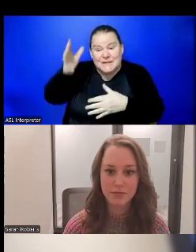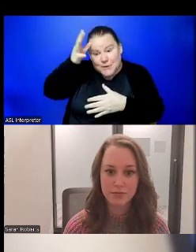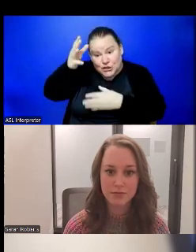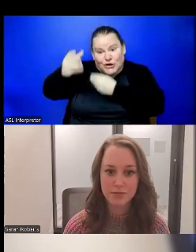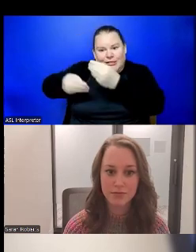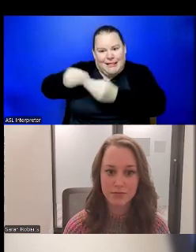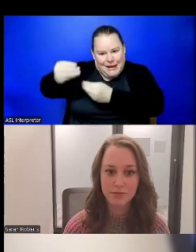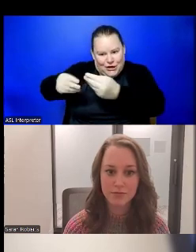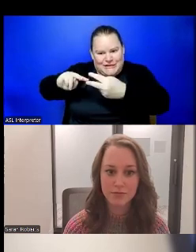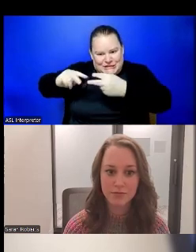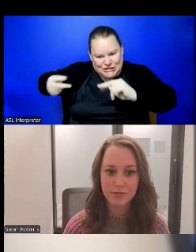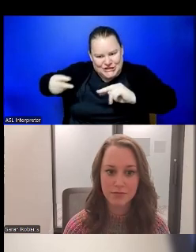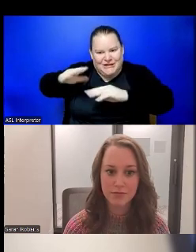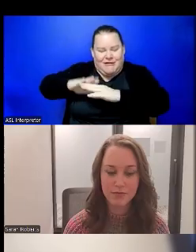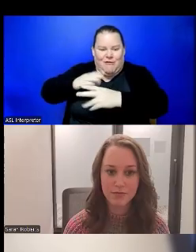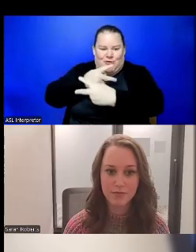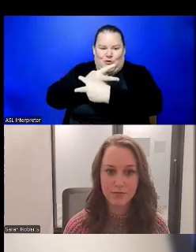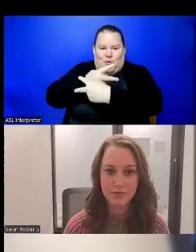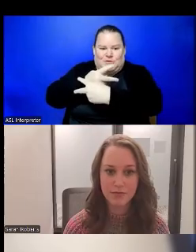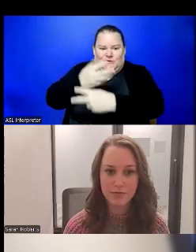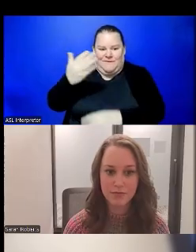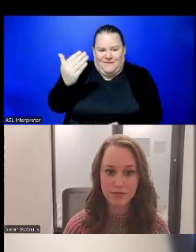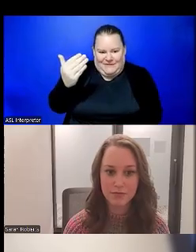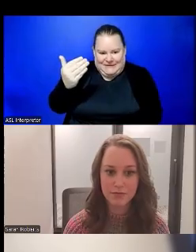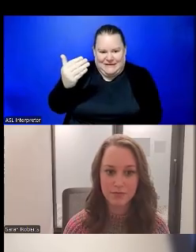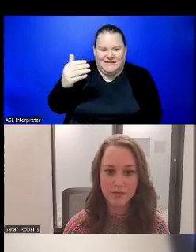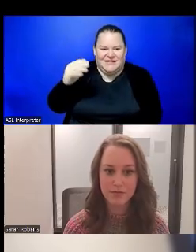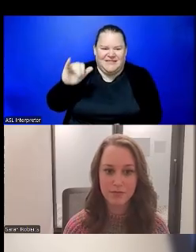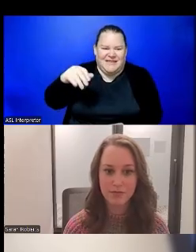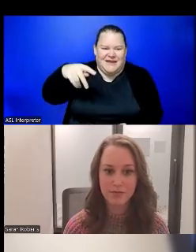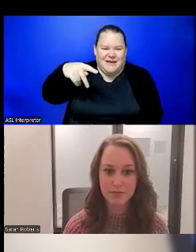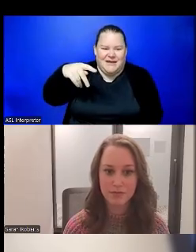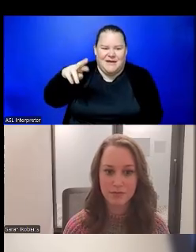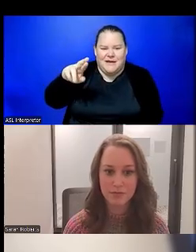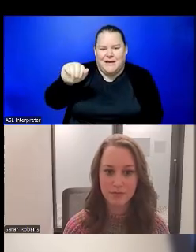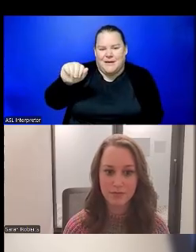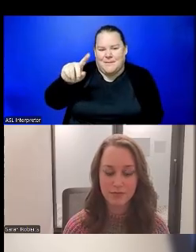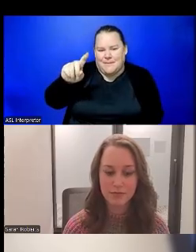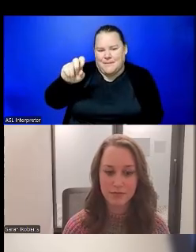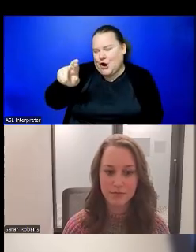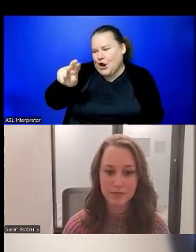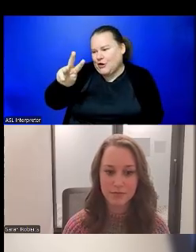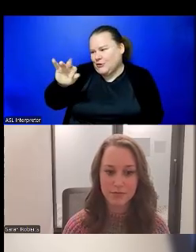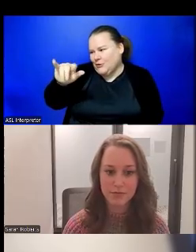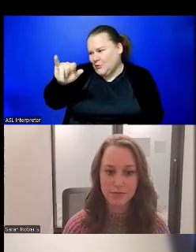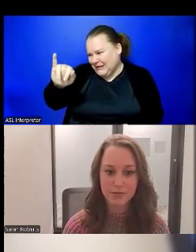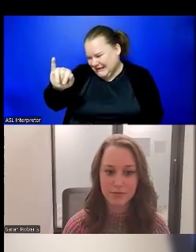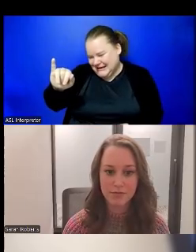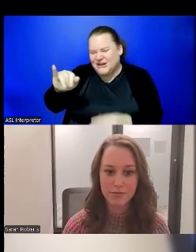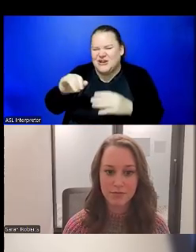chromosome 15 and what we call the Prader Willi critical region. So this is a region of genes that extends from